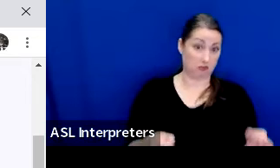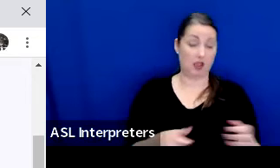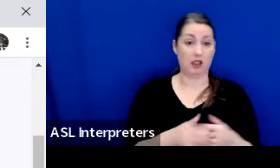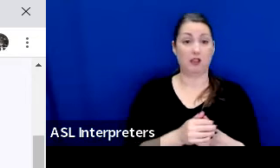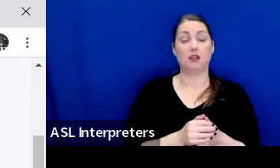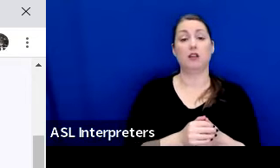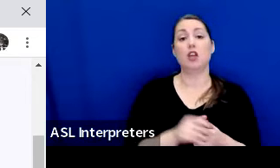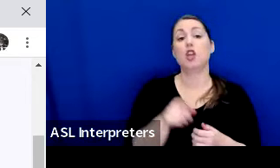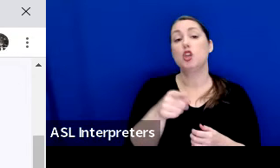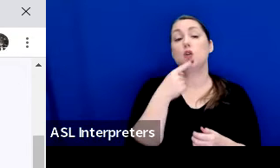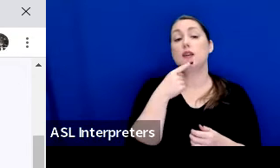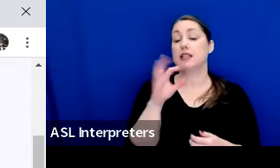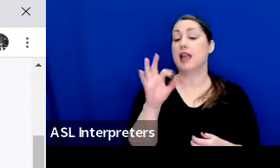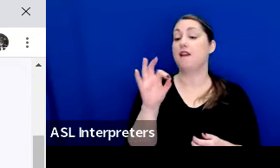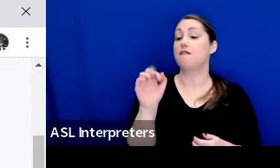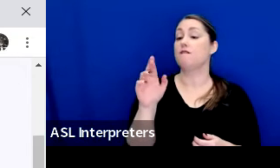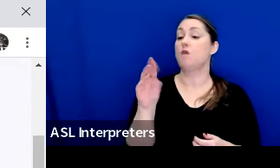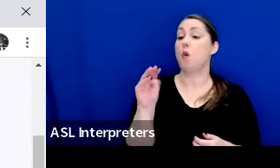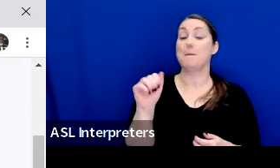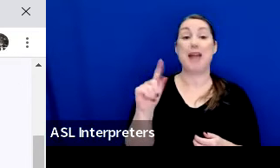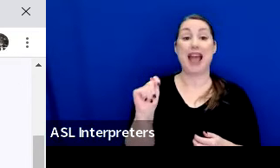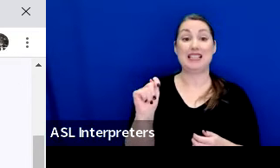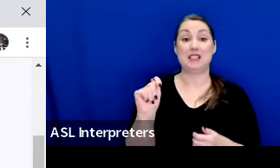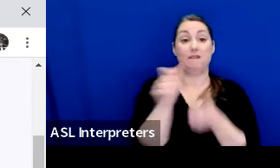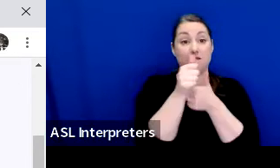or not enforce format, and that's up to you. OK.